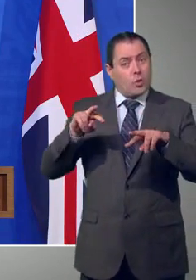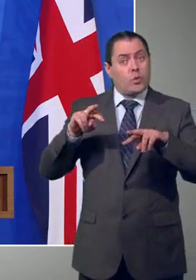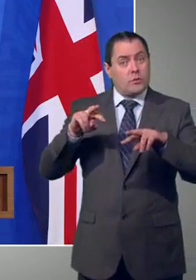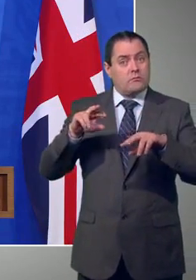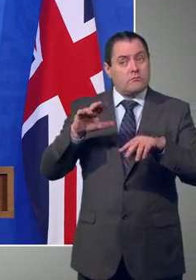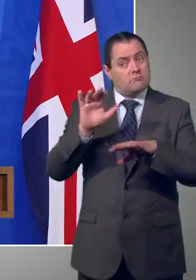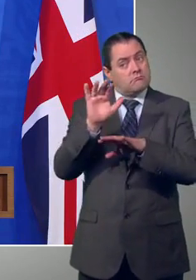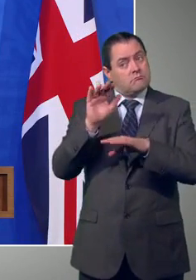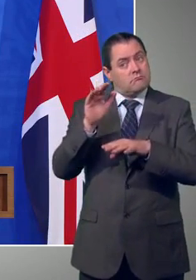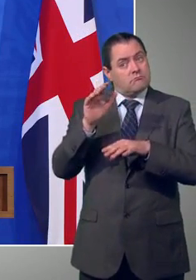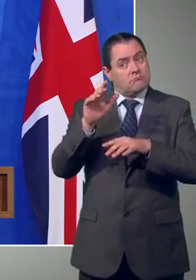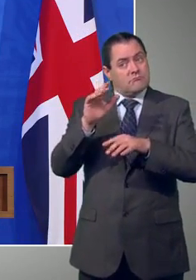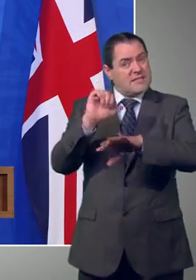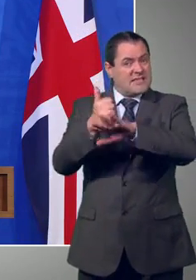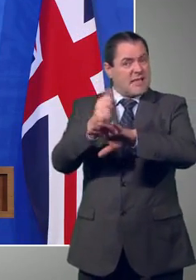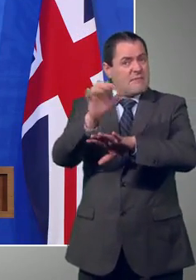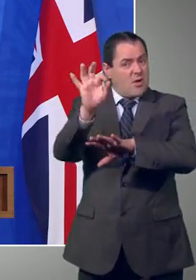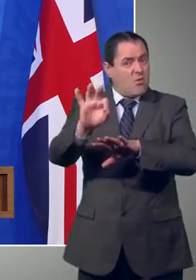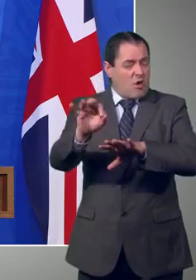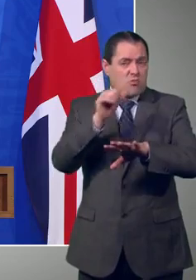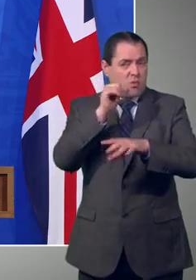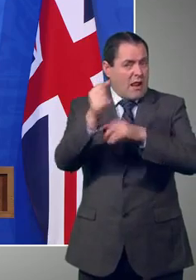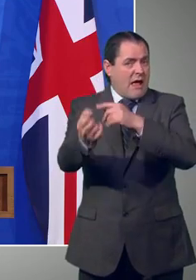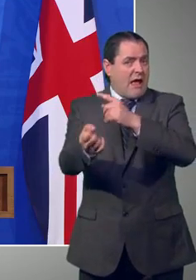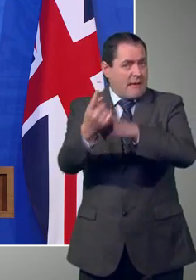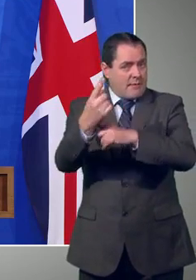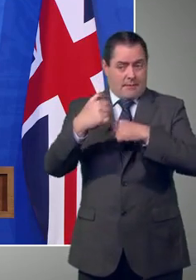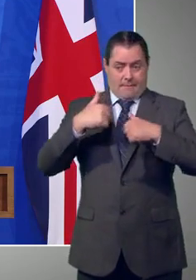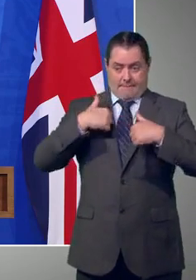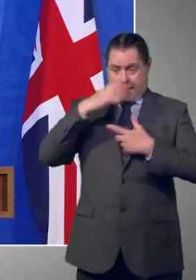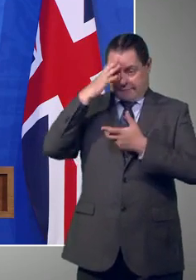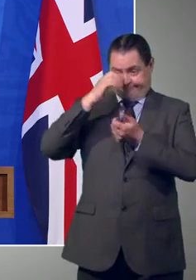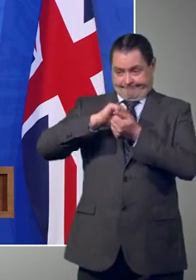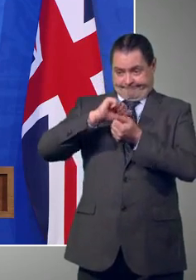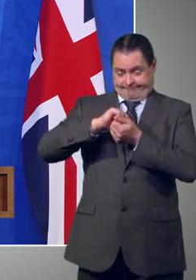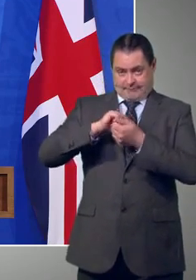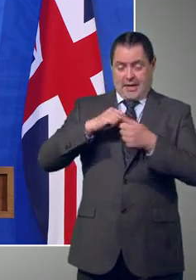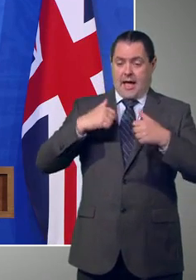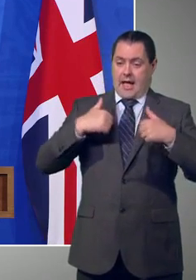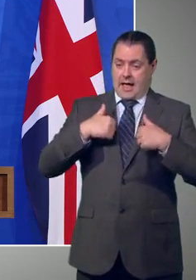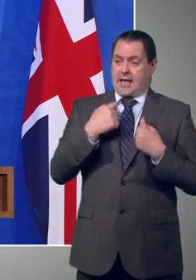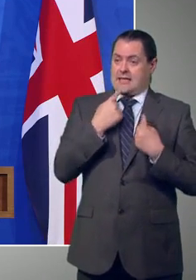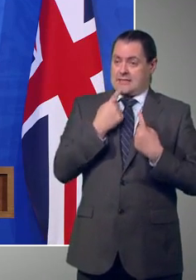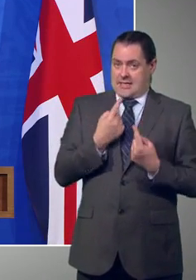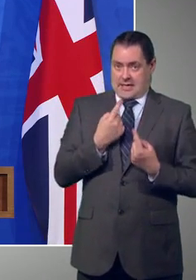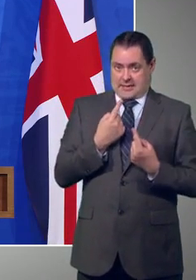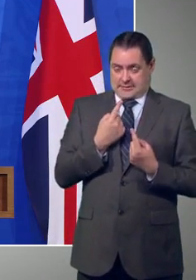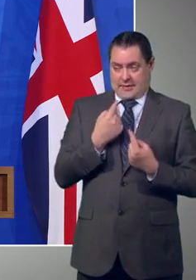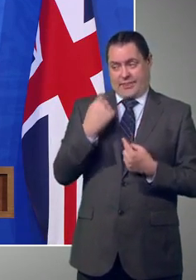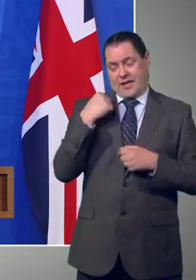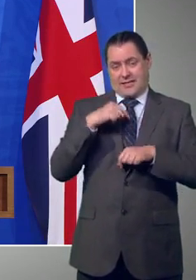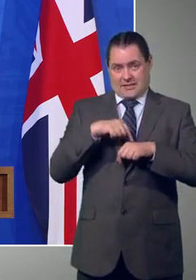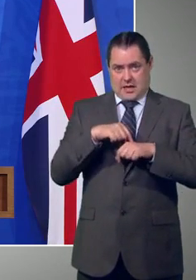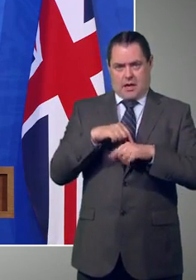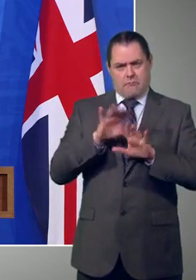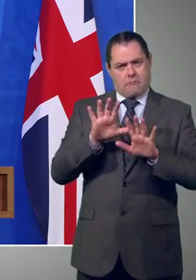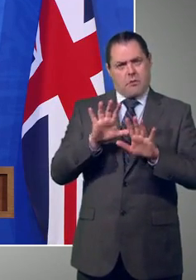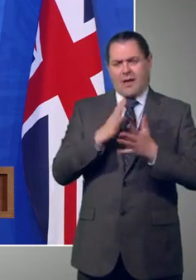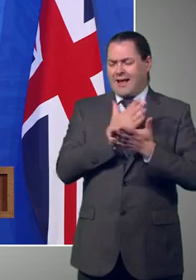recollection of events is that I committed to delivering that